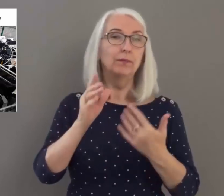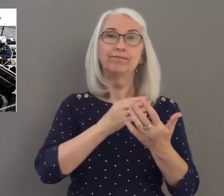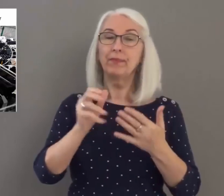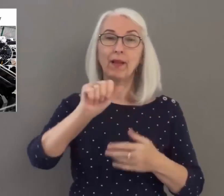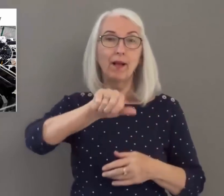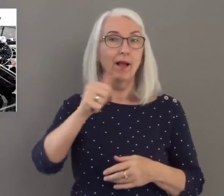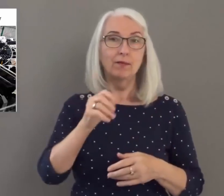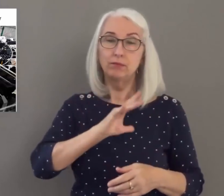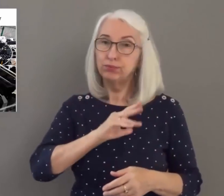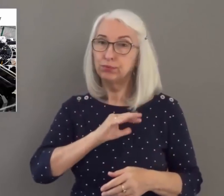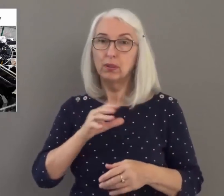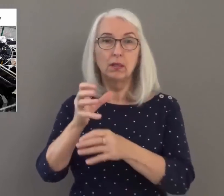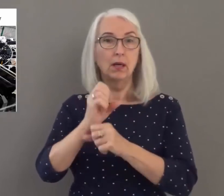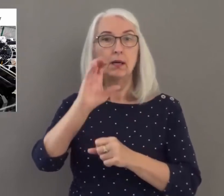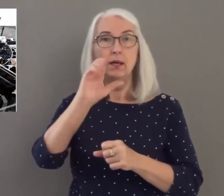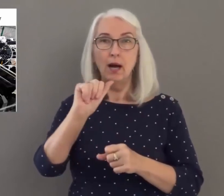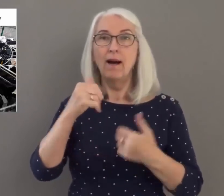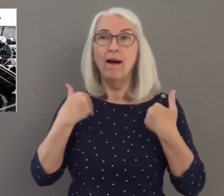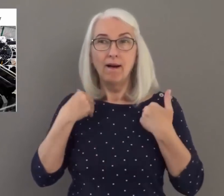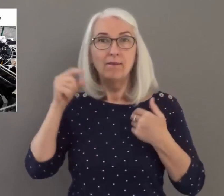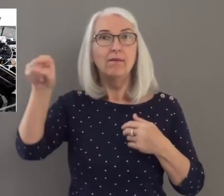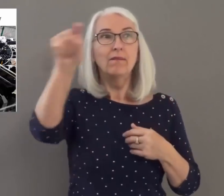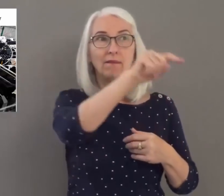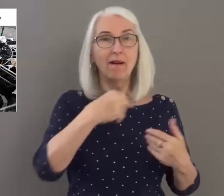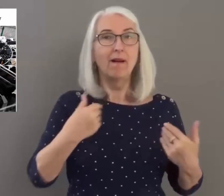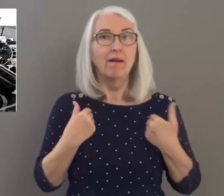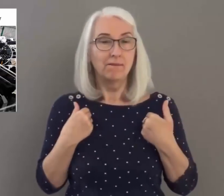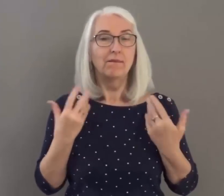However, other excellent sources of calcium exist.